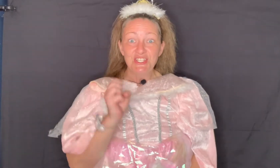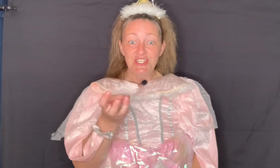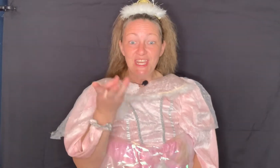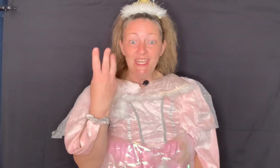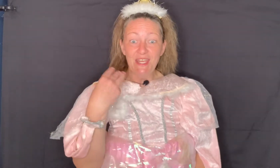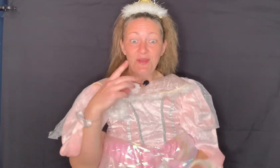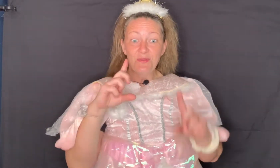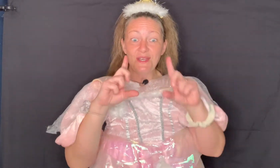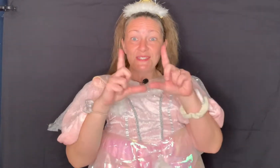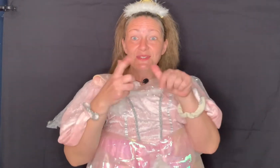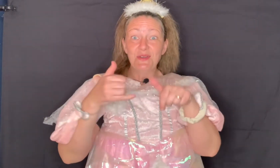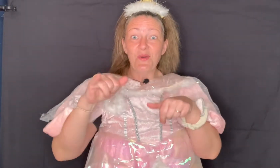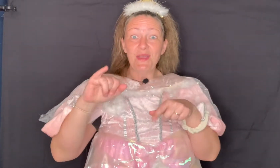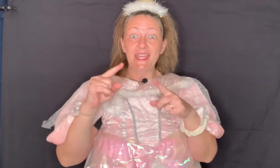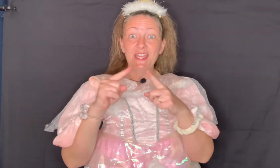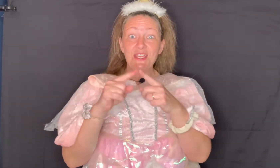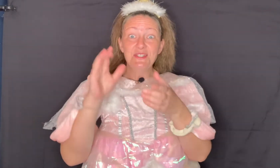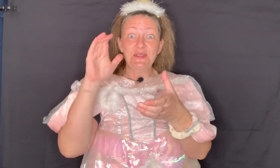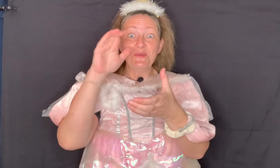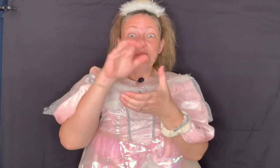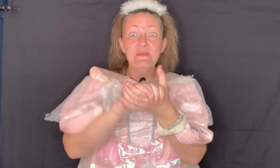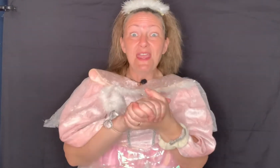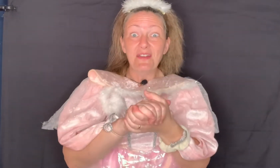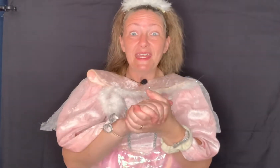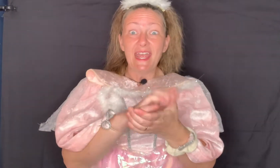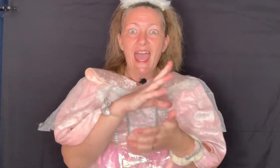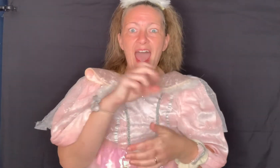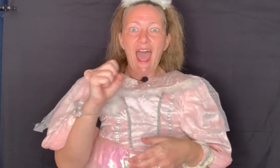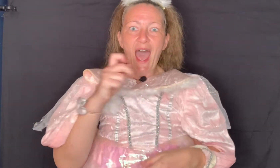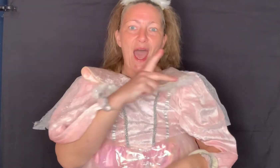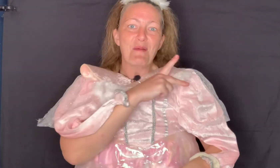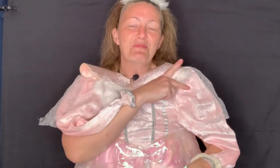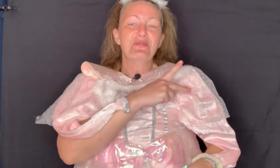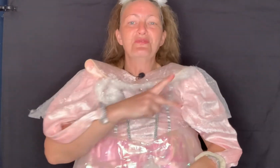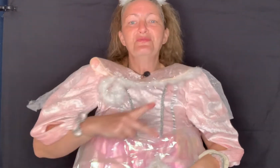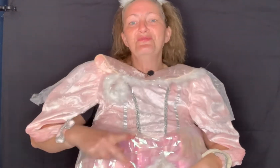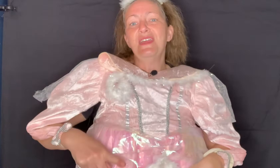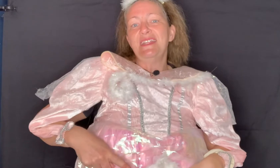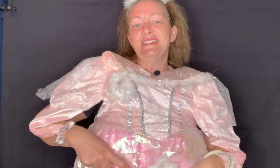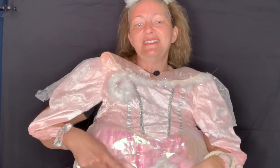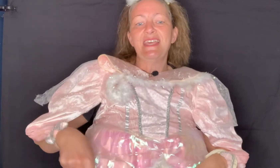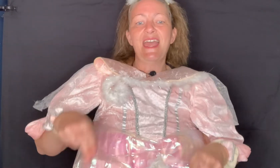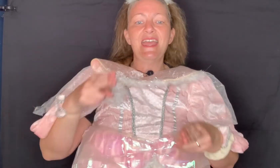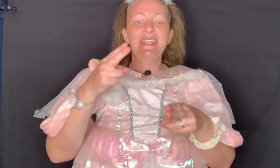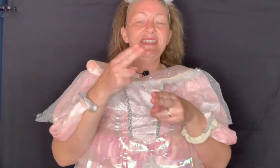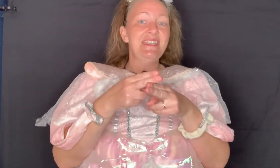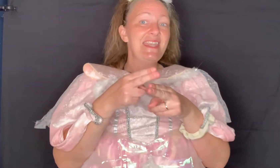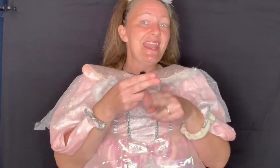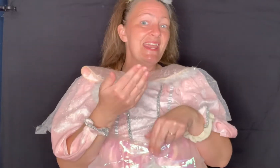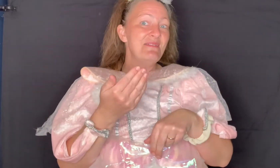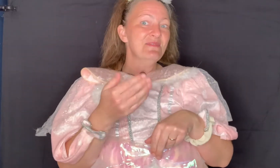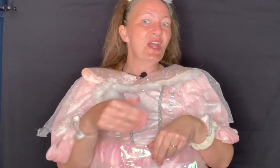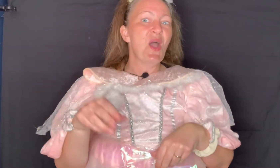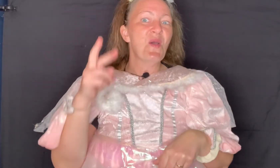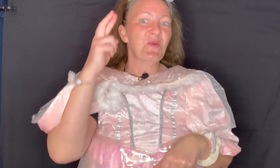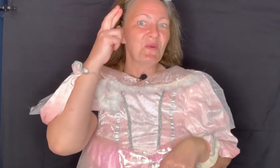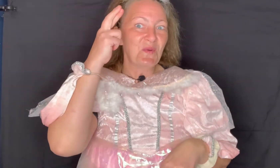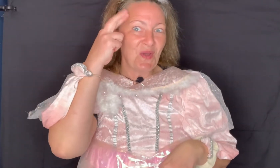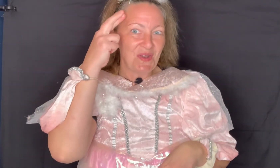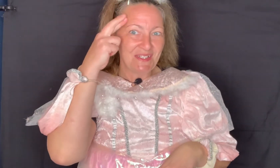She was going to marry a prince named Ronald.